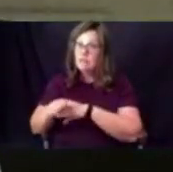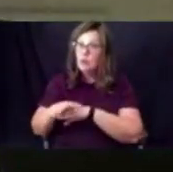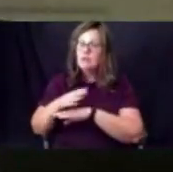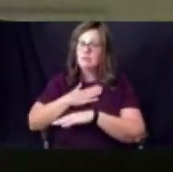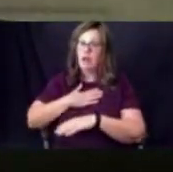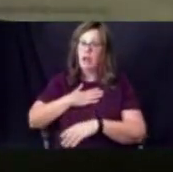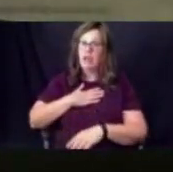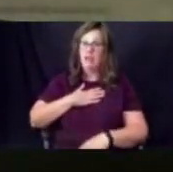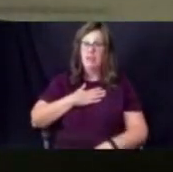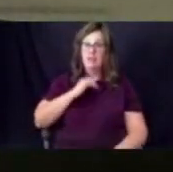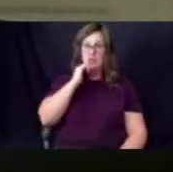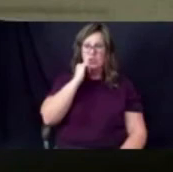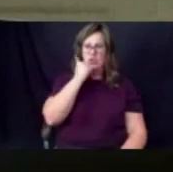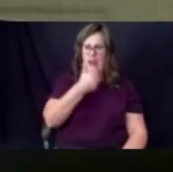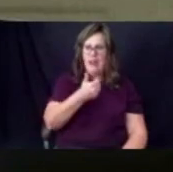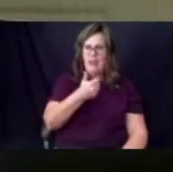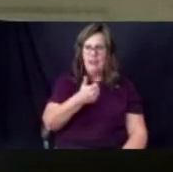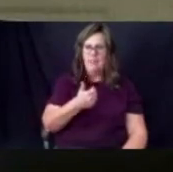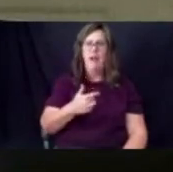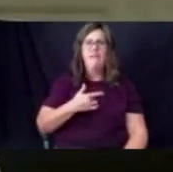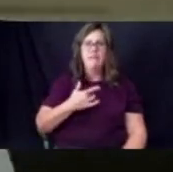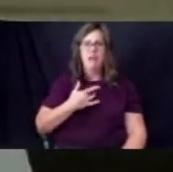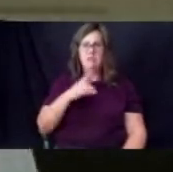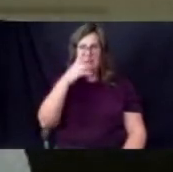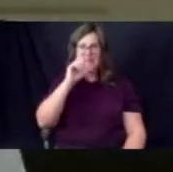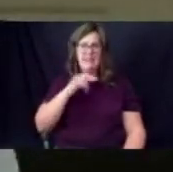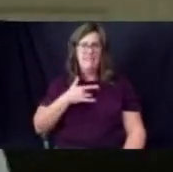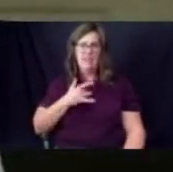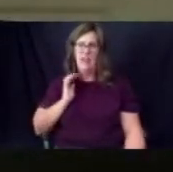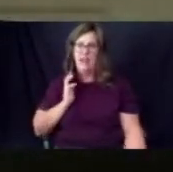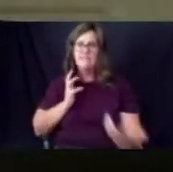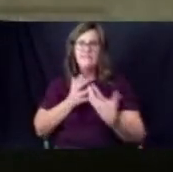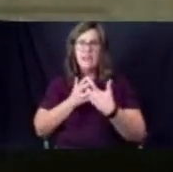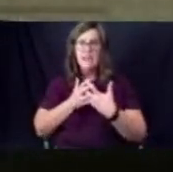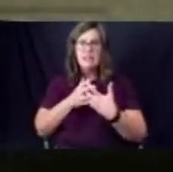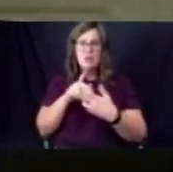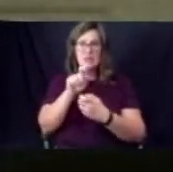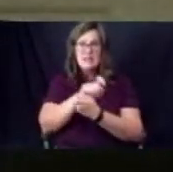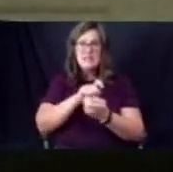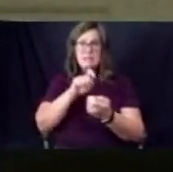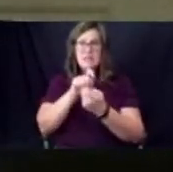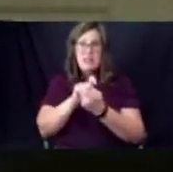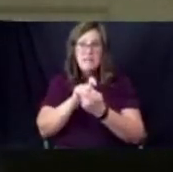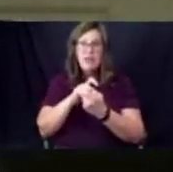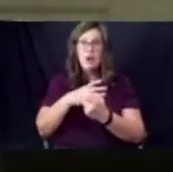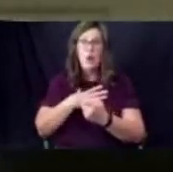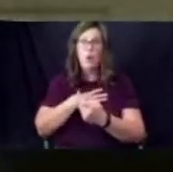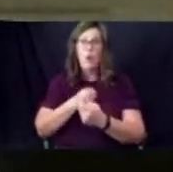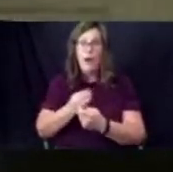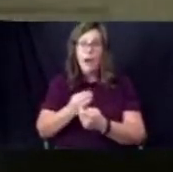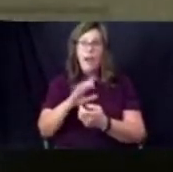when initially coming out because i didn't fit in into this like specific white middle-class